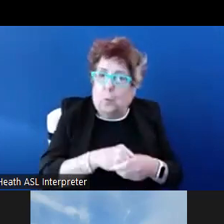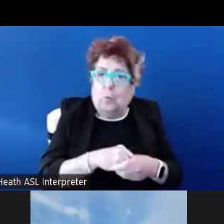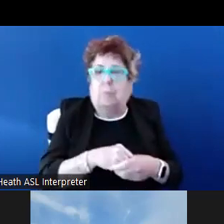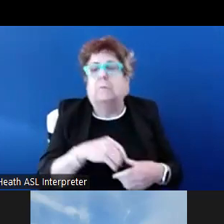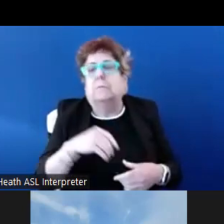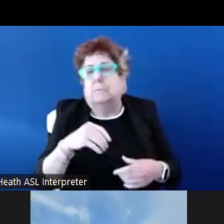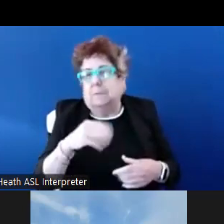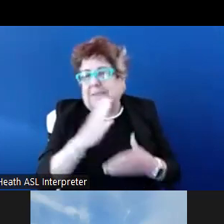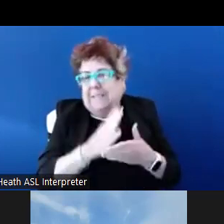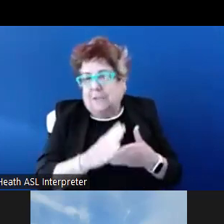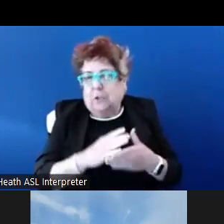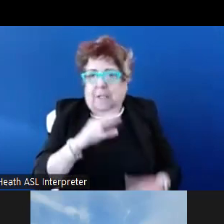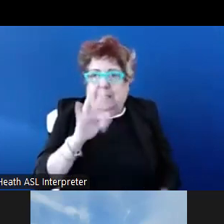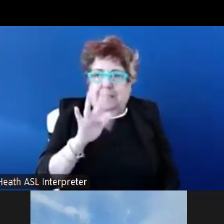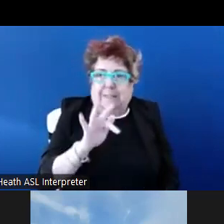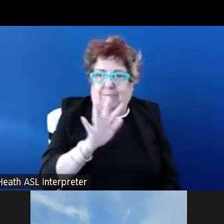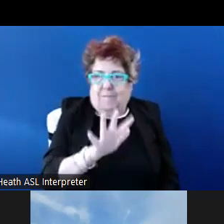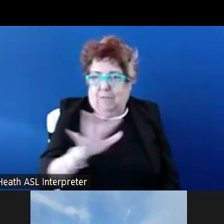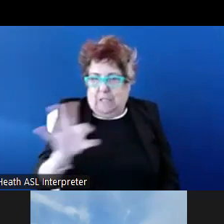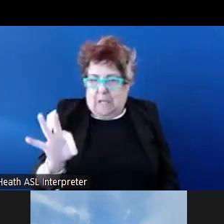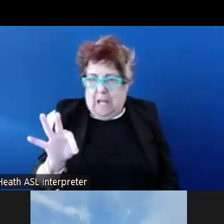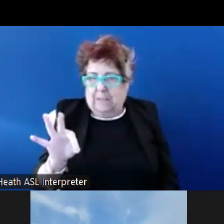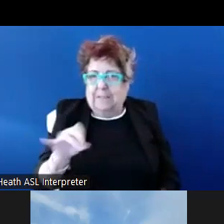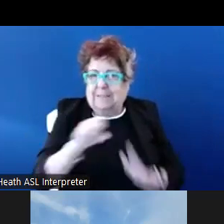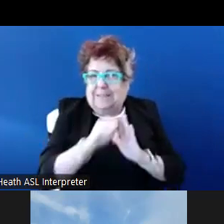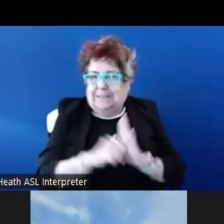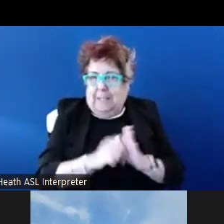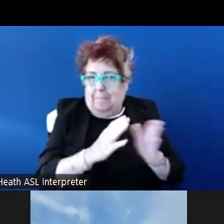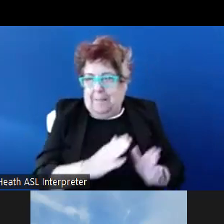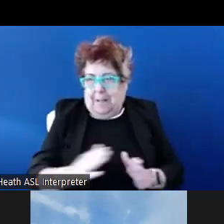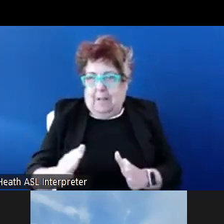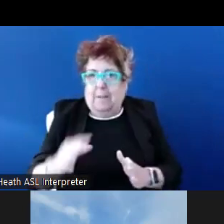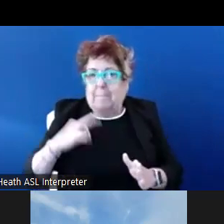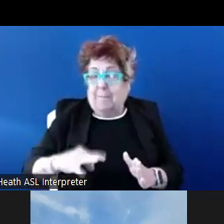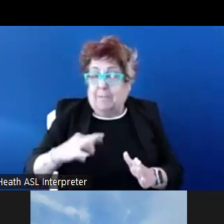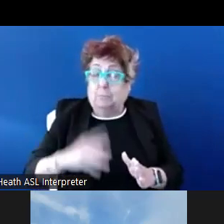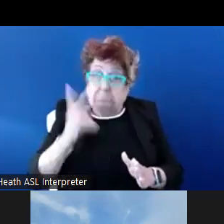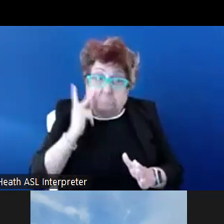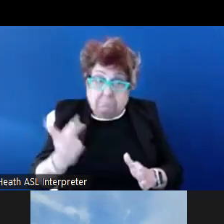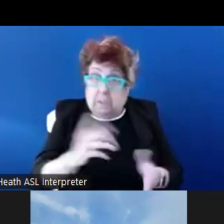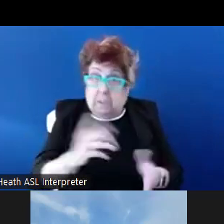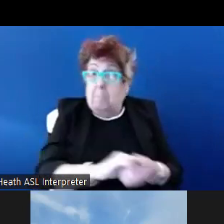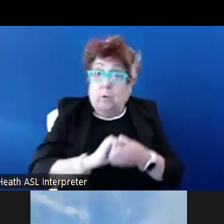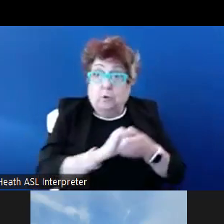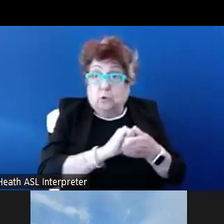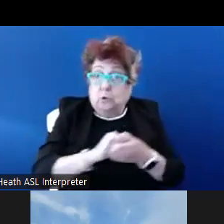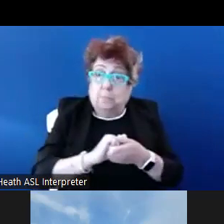state plan benefits. We see partnerships growing among agencies and health care